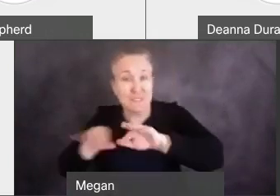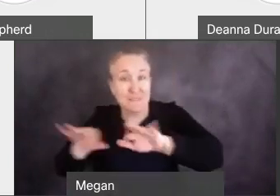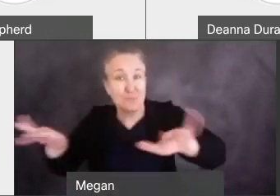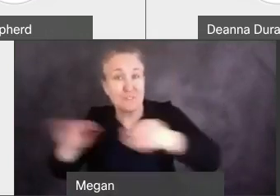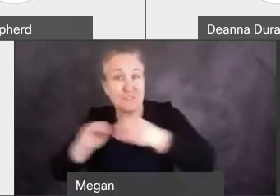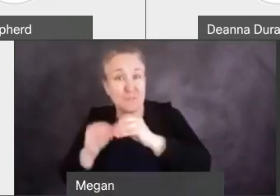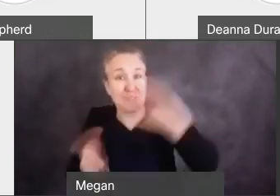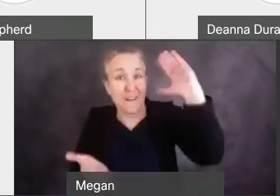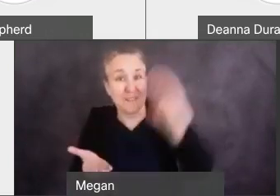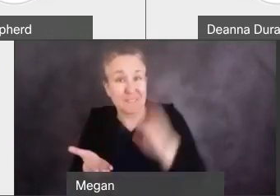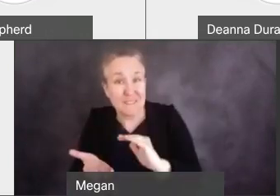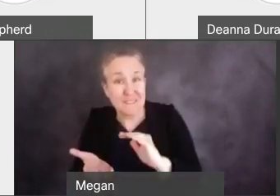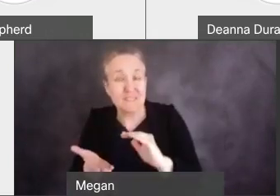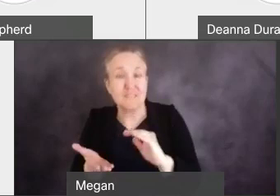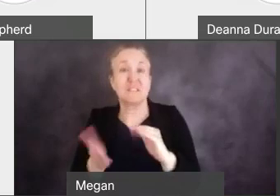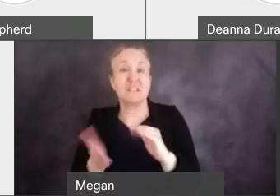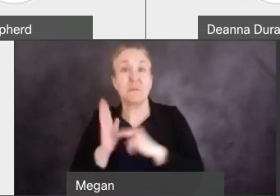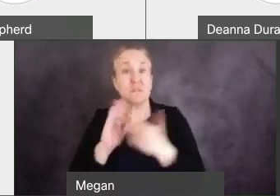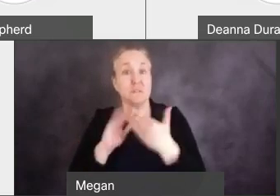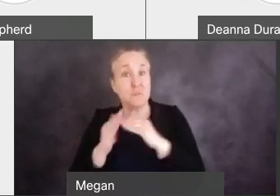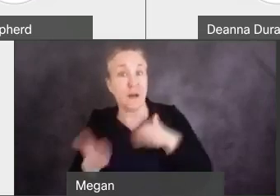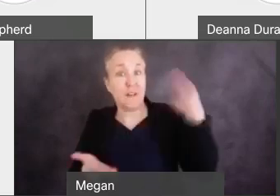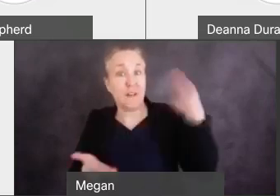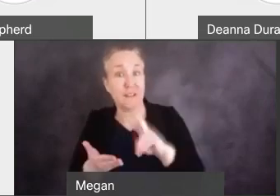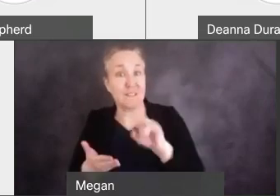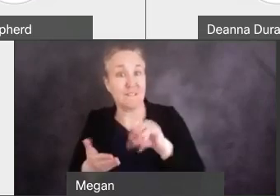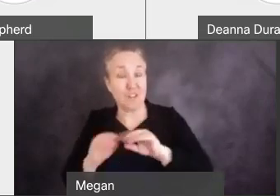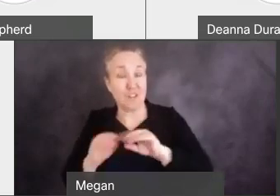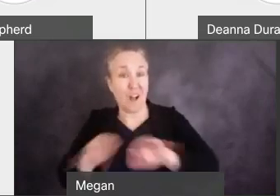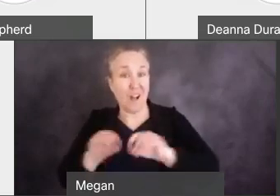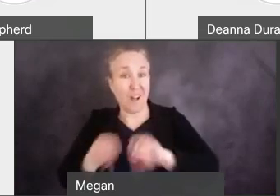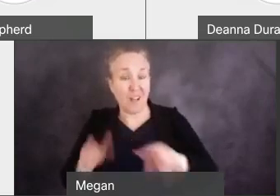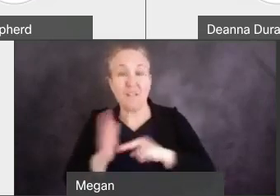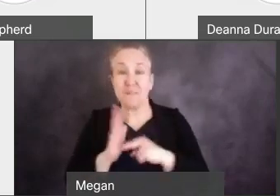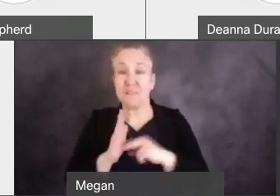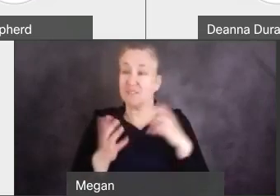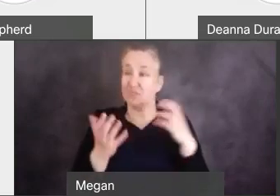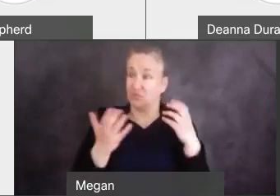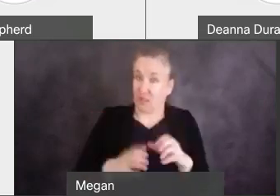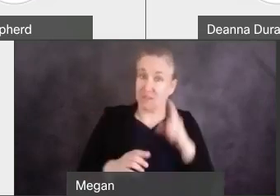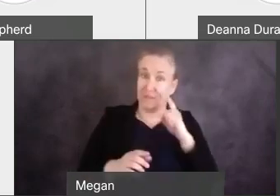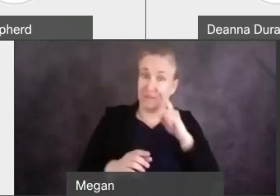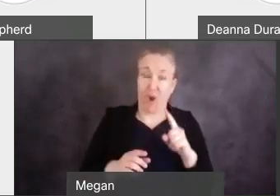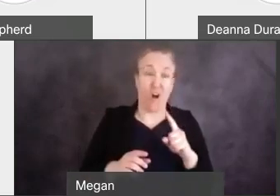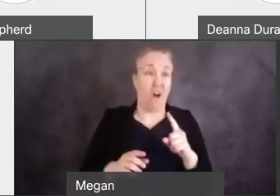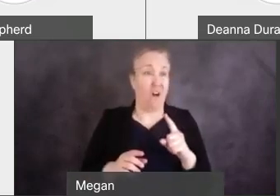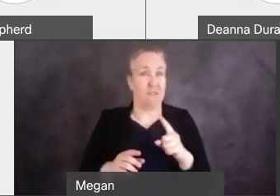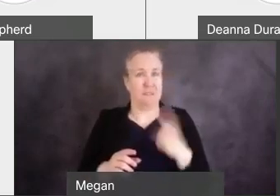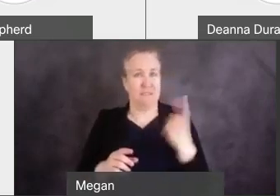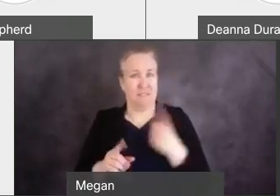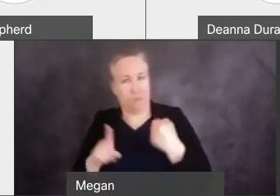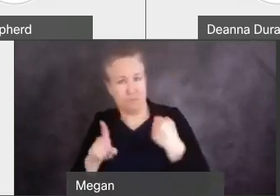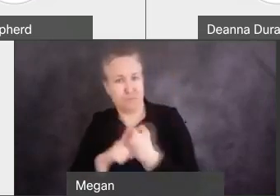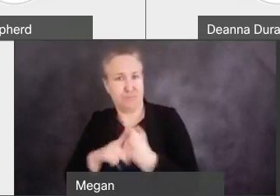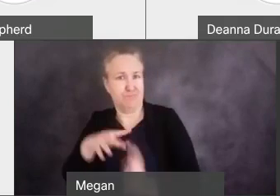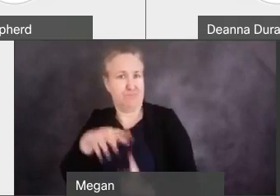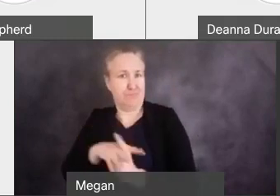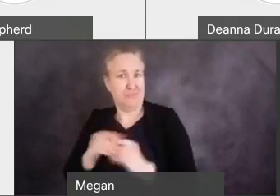less virus in our community and so the chances of there being a positive case in a school will also